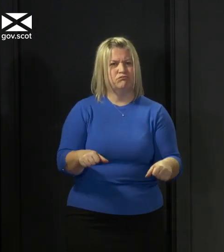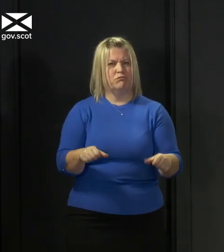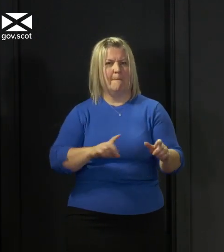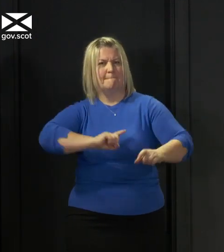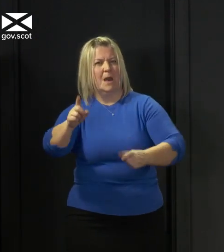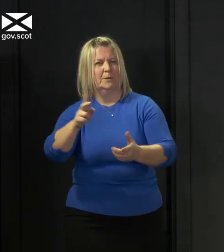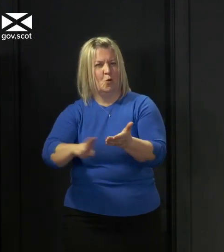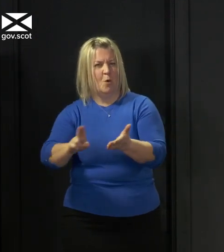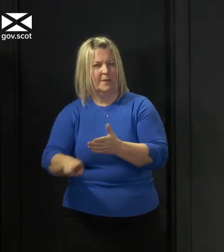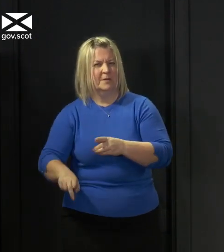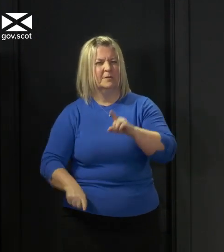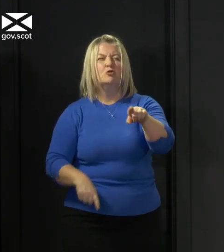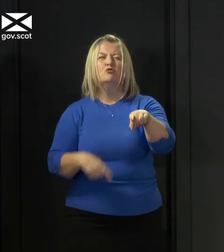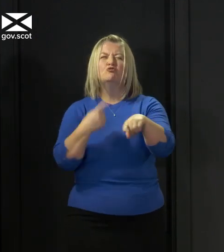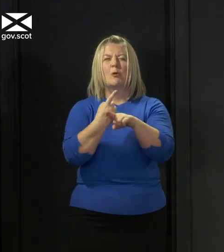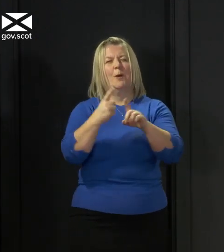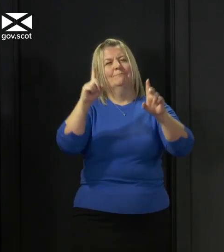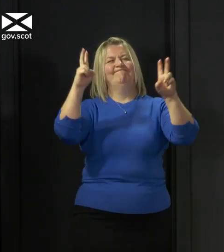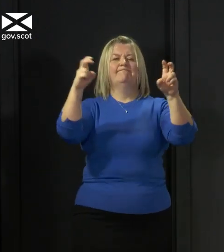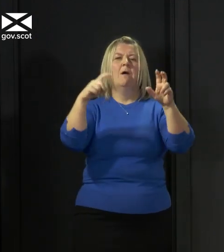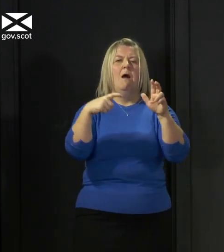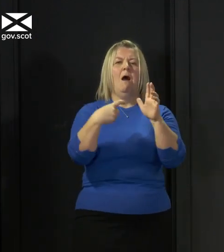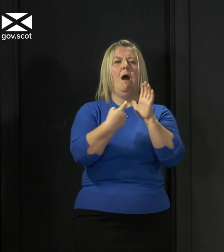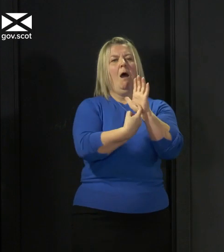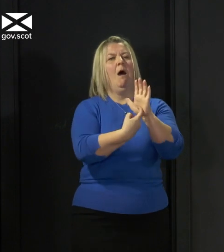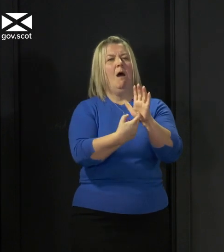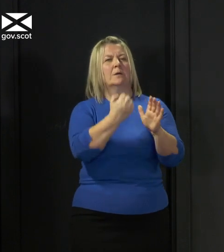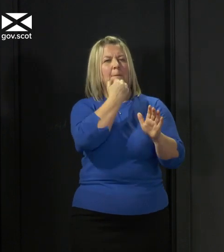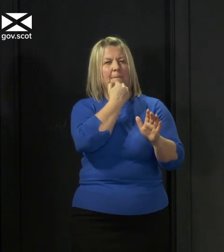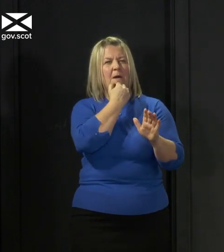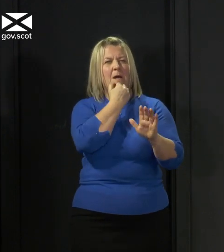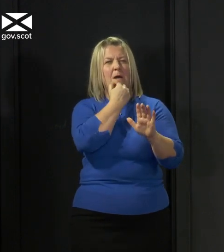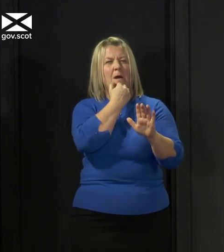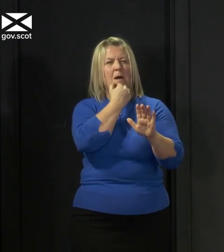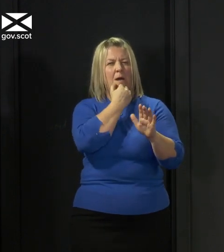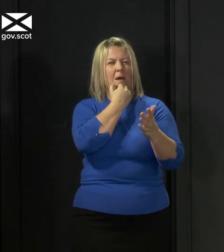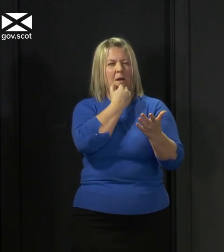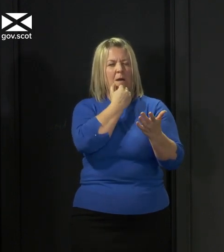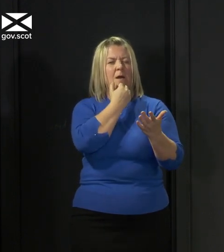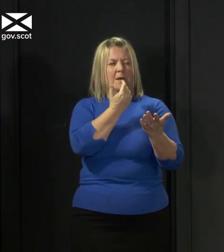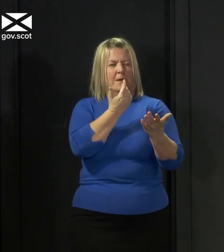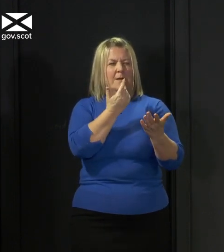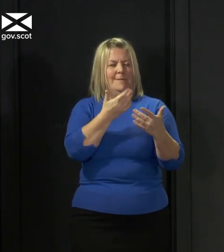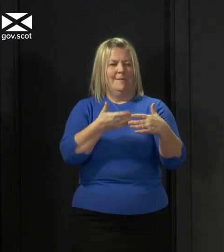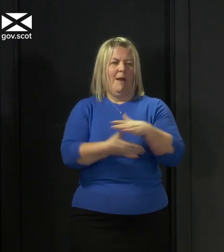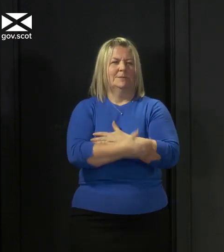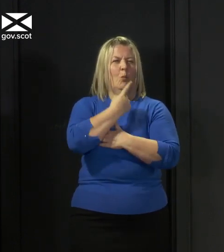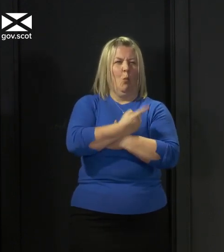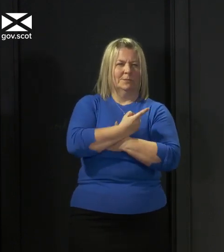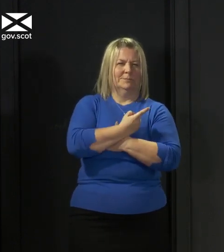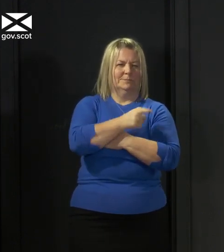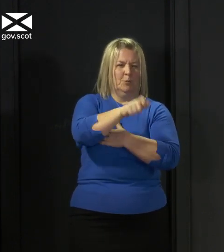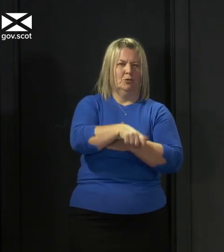called the are number of this virus below 1 for we the different options in